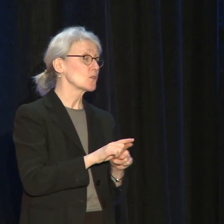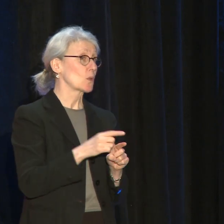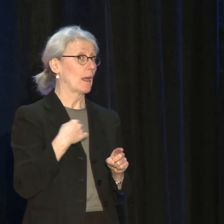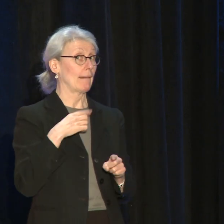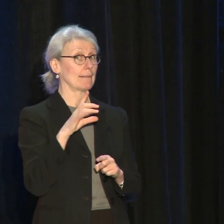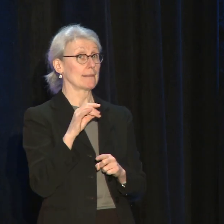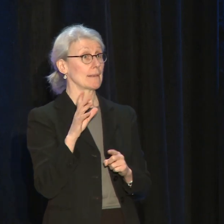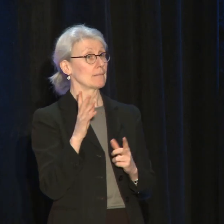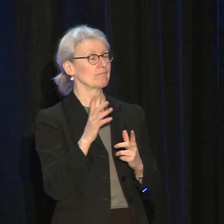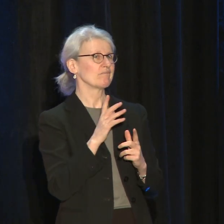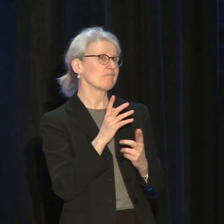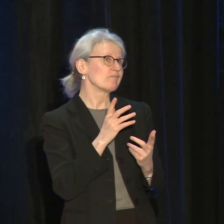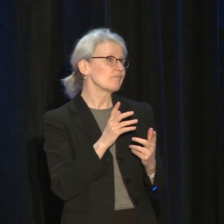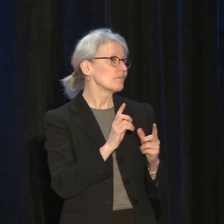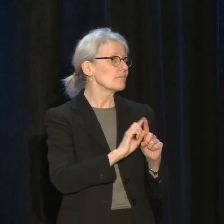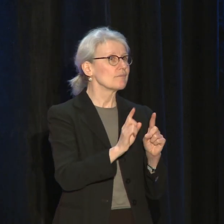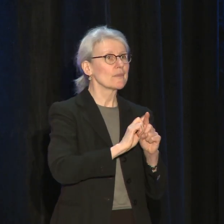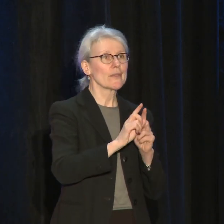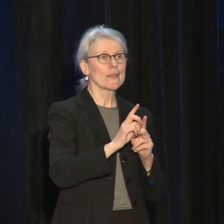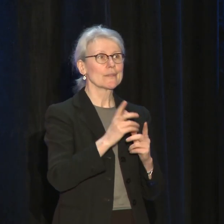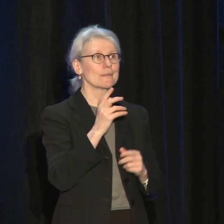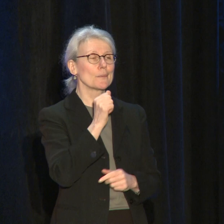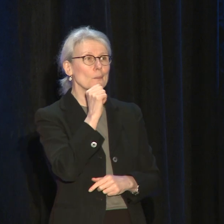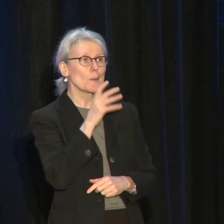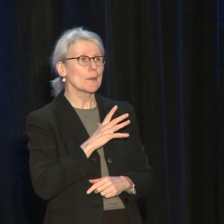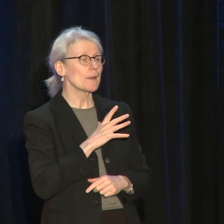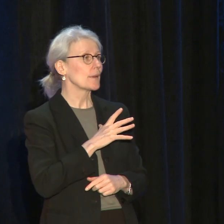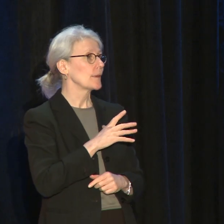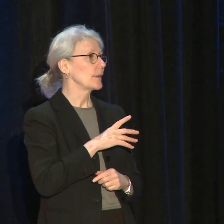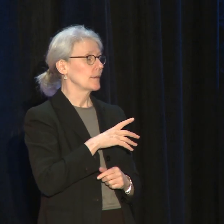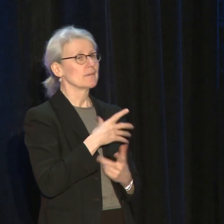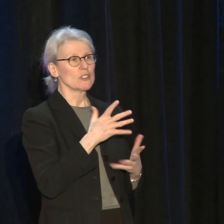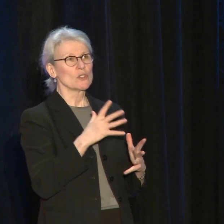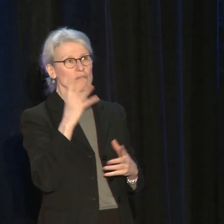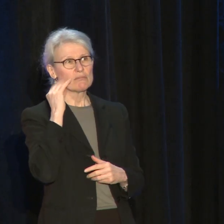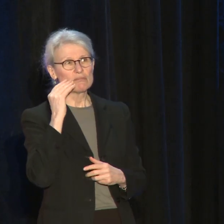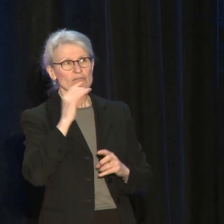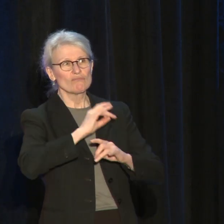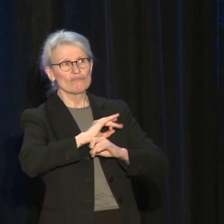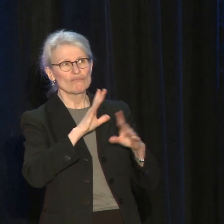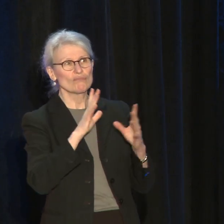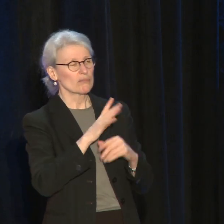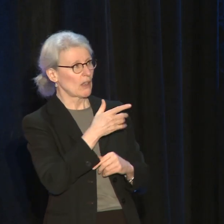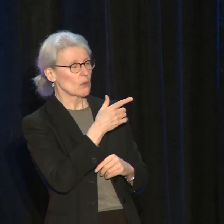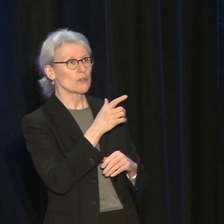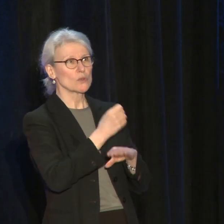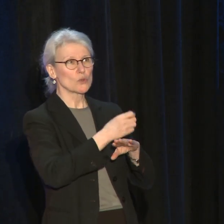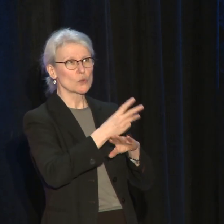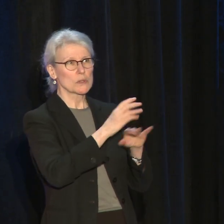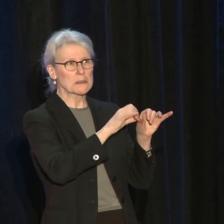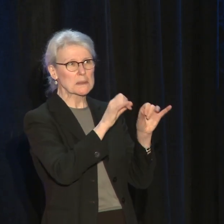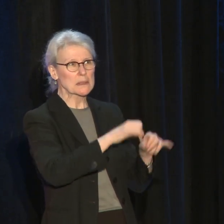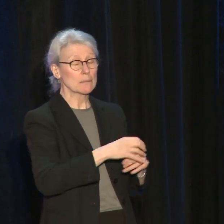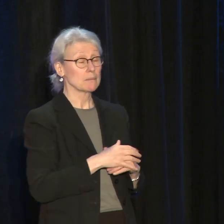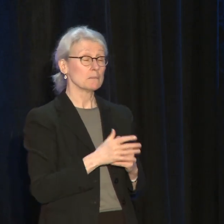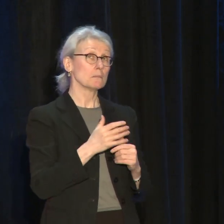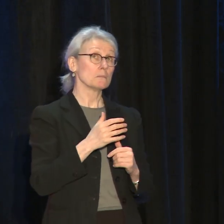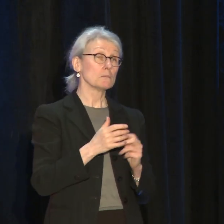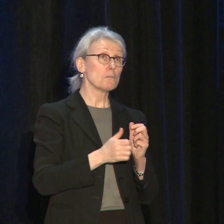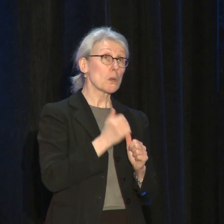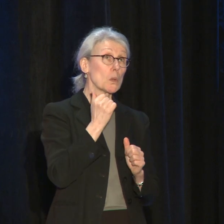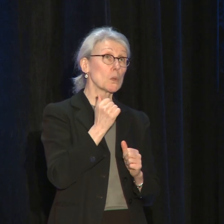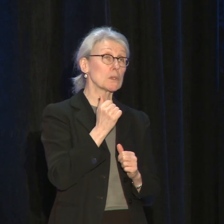who had been impacted by family policing in the United States, in my case mostly Black mothers,